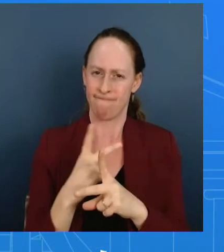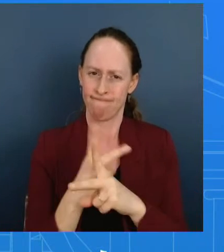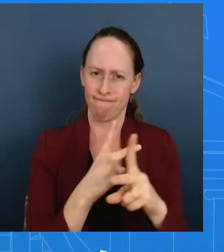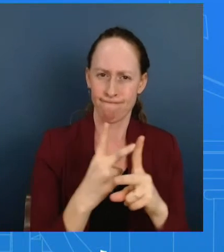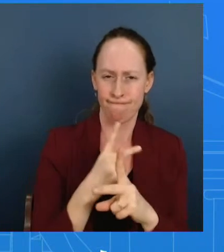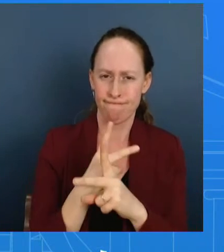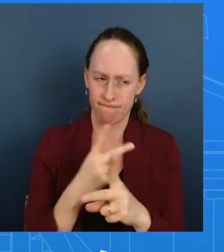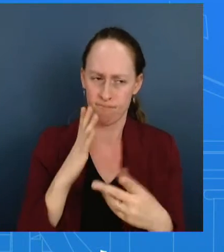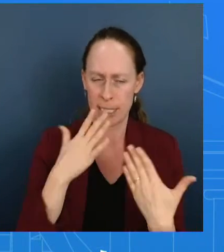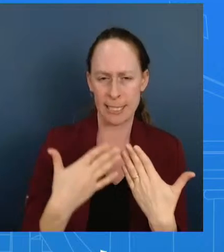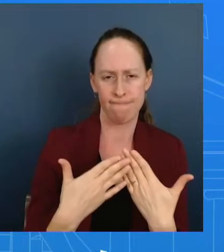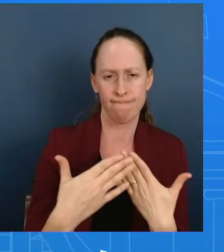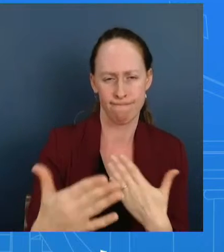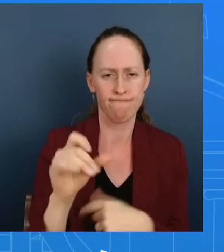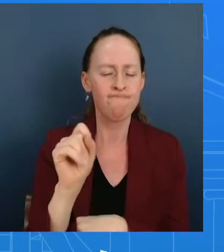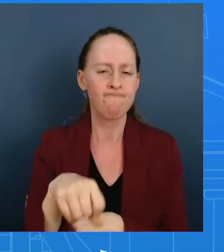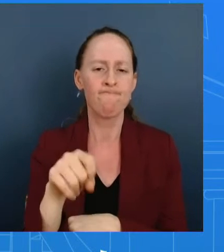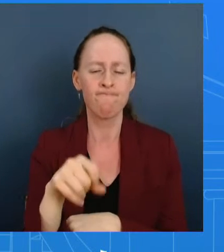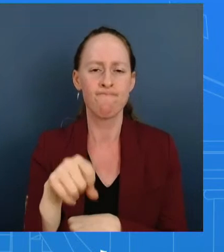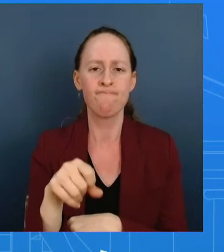Look, we've been working this very, very hard.